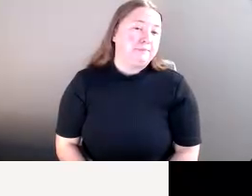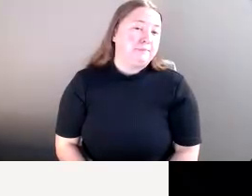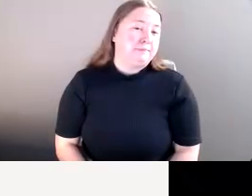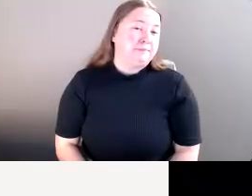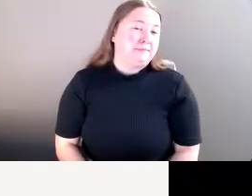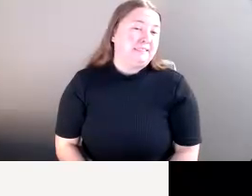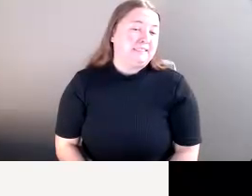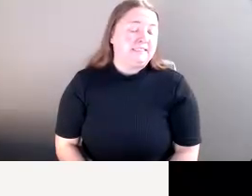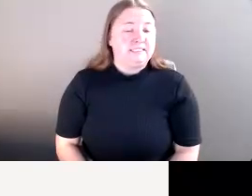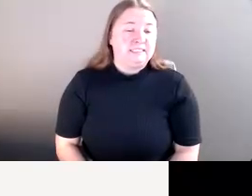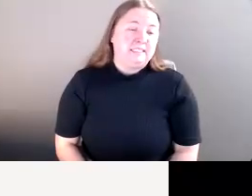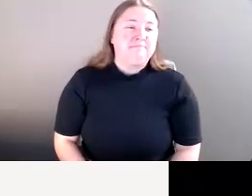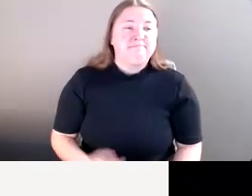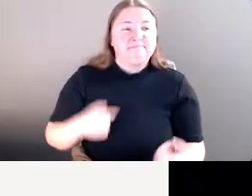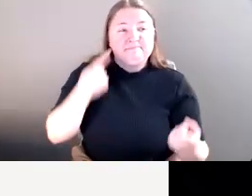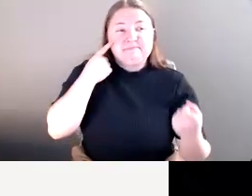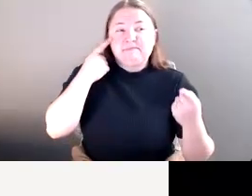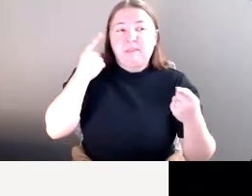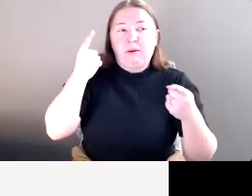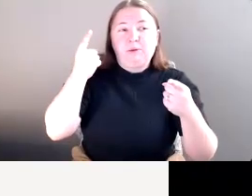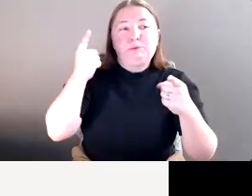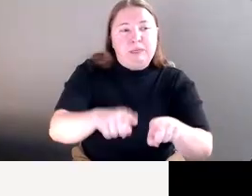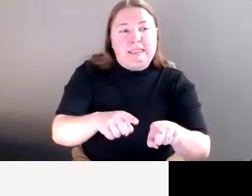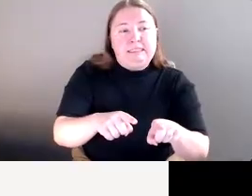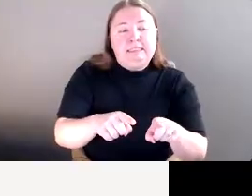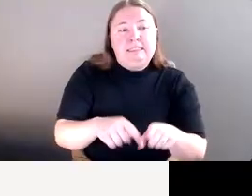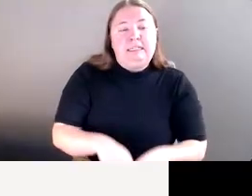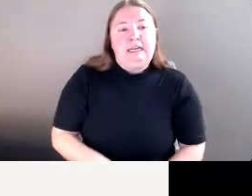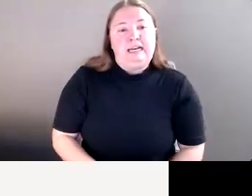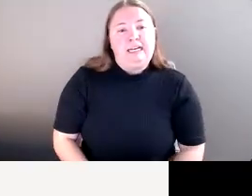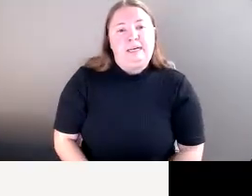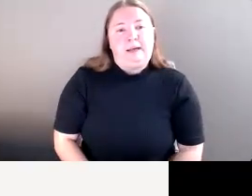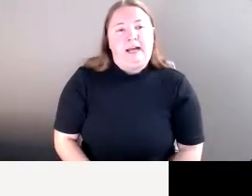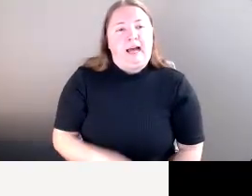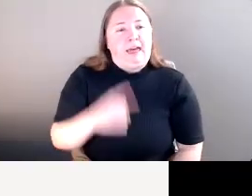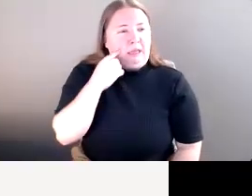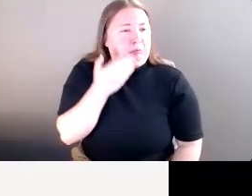Yeah. I, I do agree with you. I think that was, a good intention, but